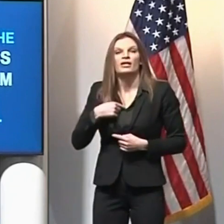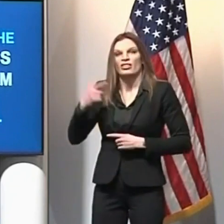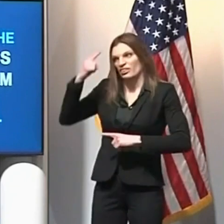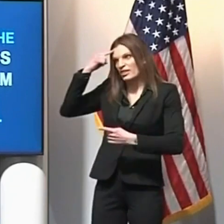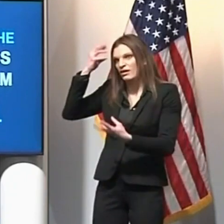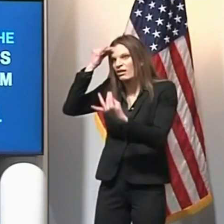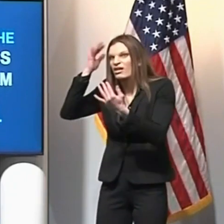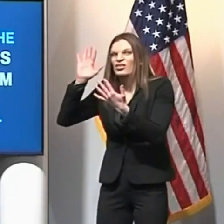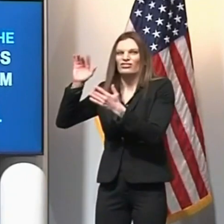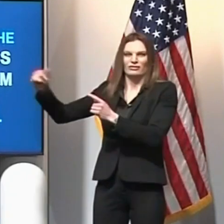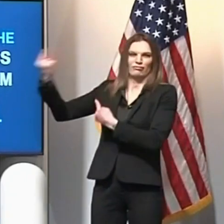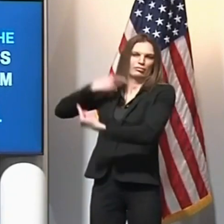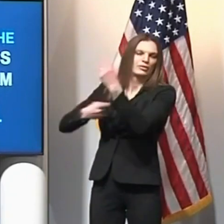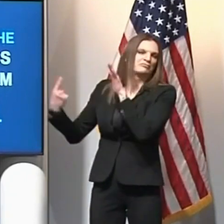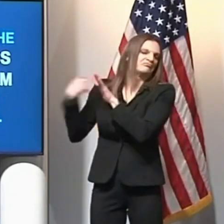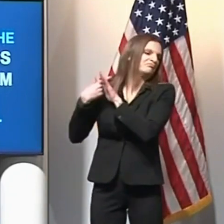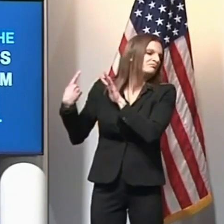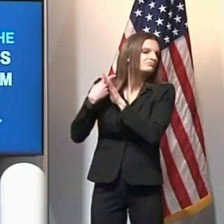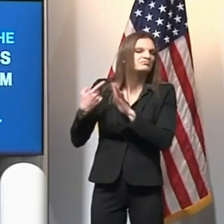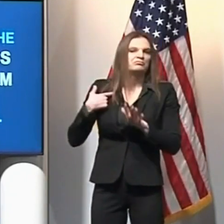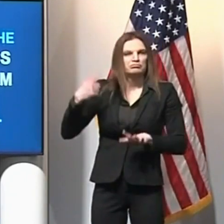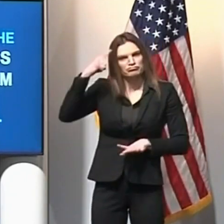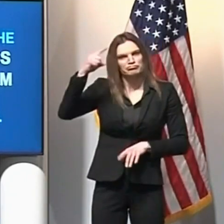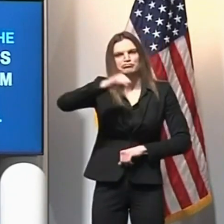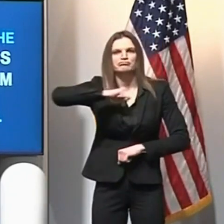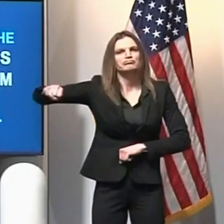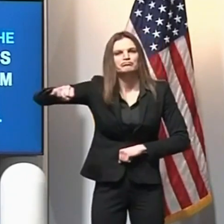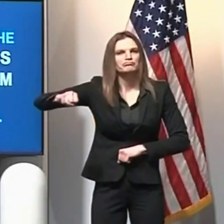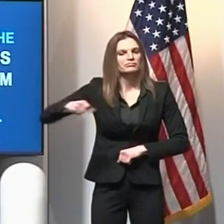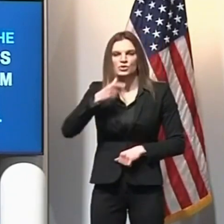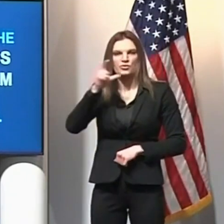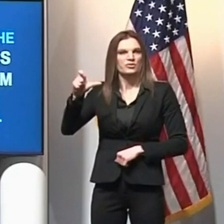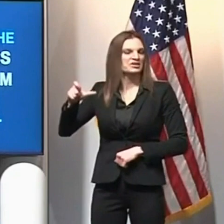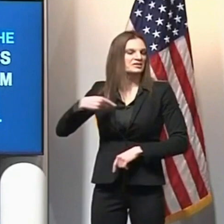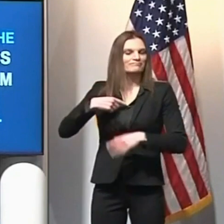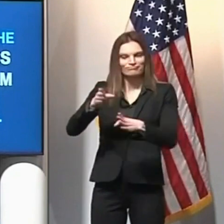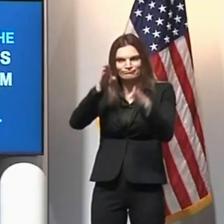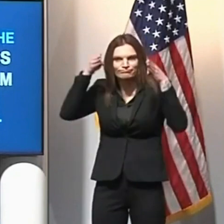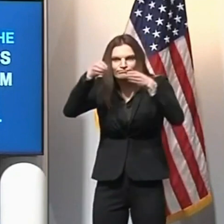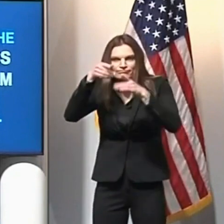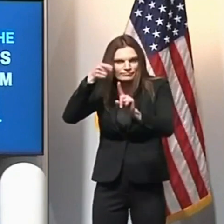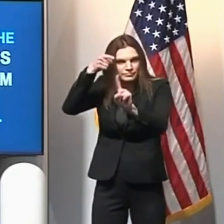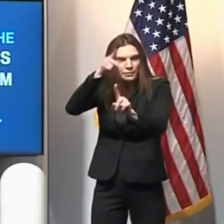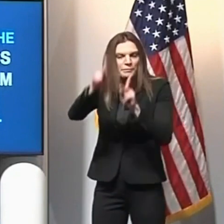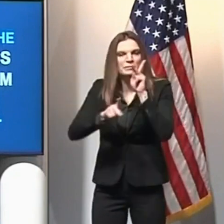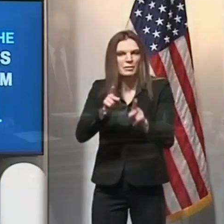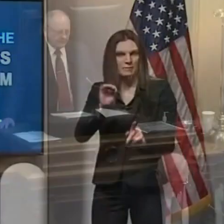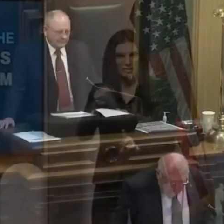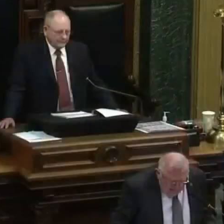THE PEOPLE OF THIS STATE. MY JUDGMENT WILL NOT GET CLOUDED BY THAT NOISE.